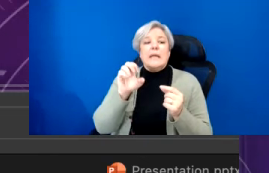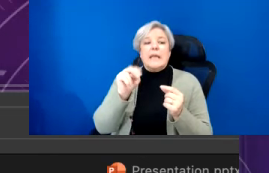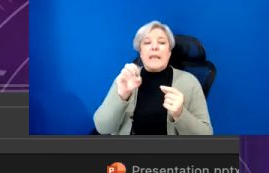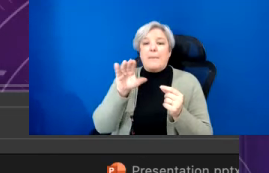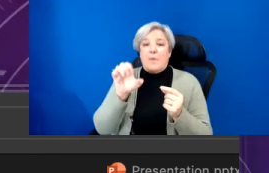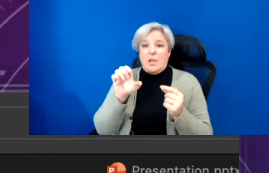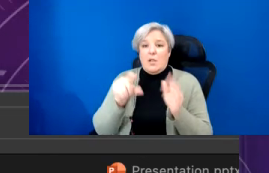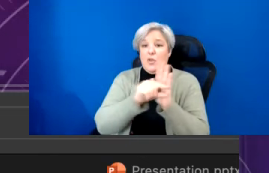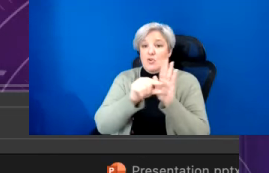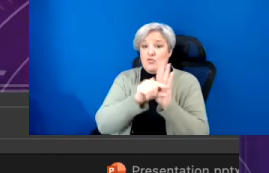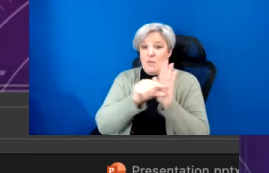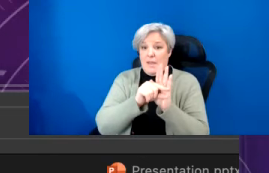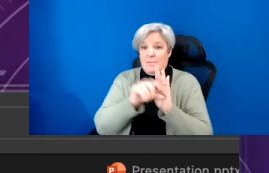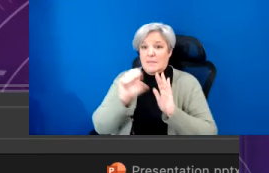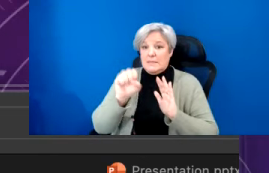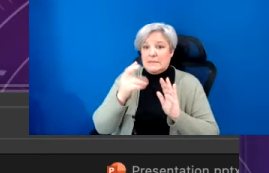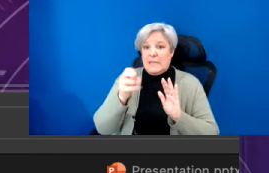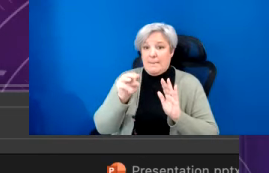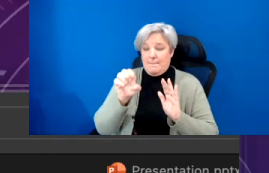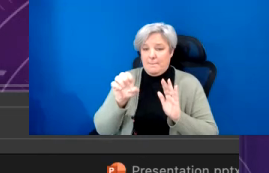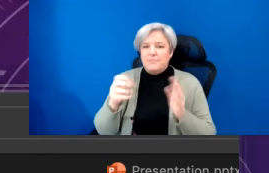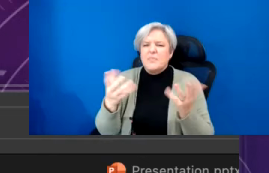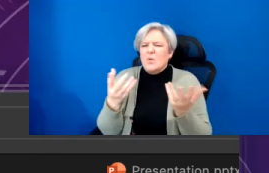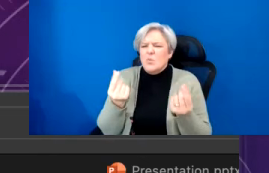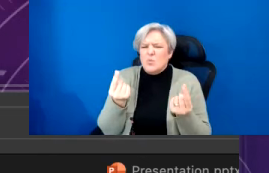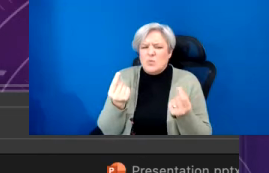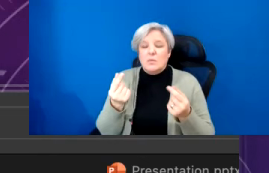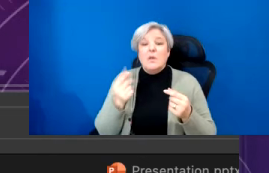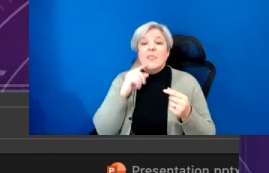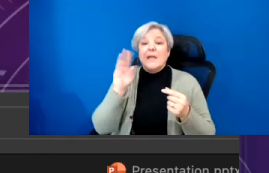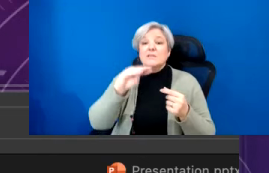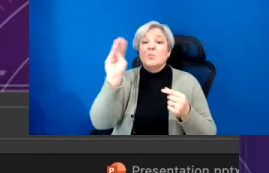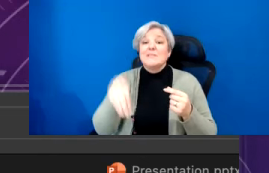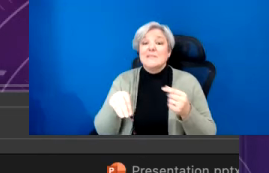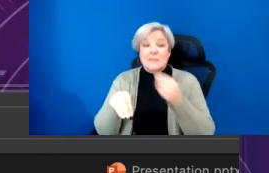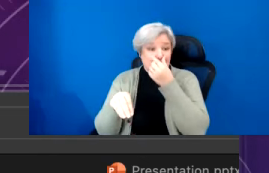And so the grading scheme is a percentage range associated with a letter grade